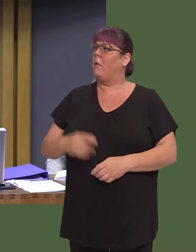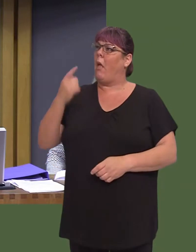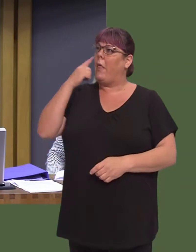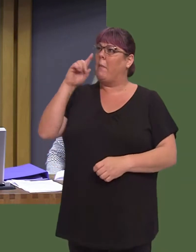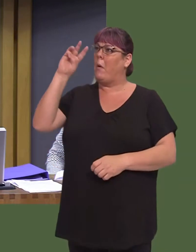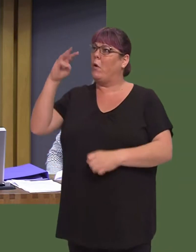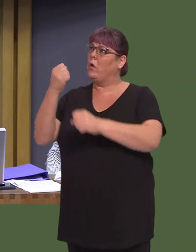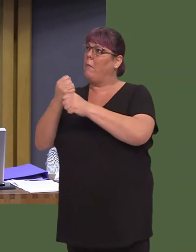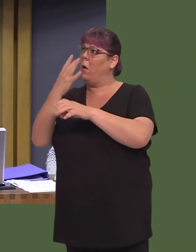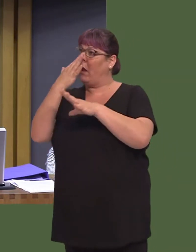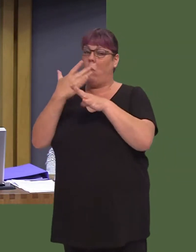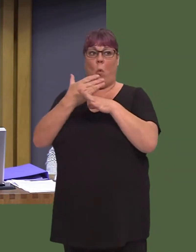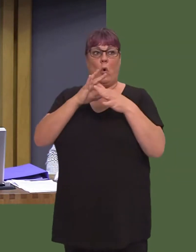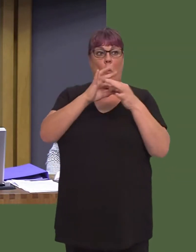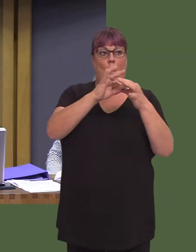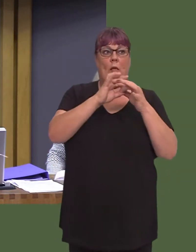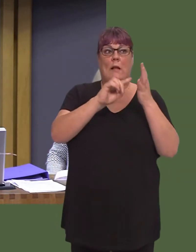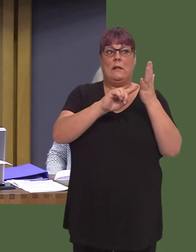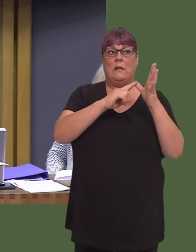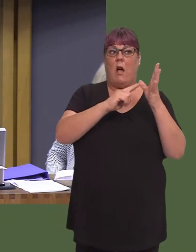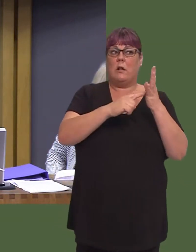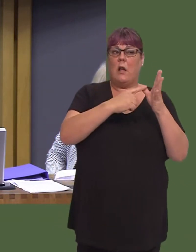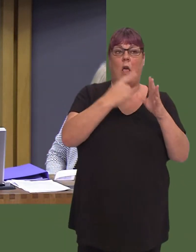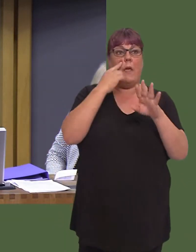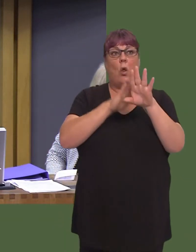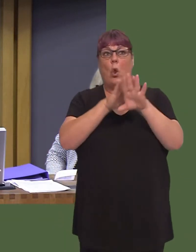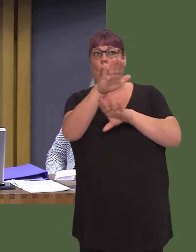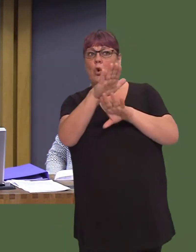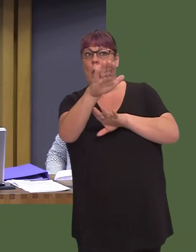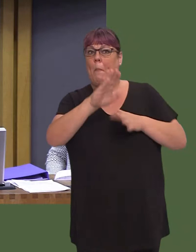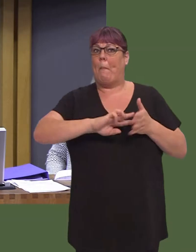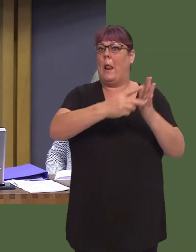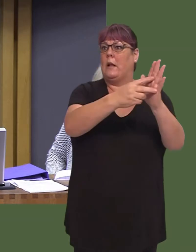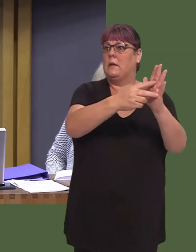many of the problems we face now in first place, I do have to take that with a large